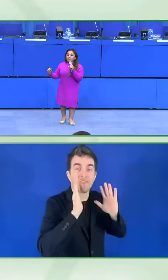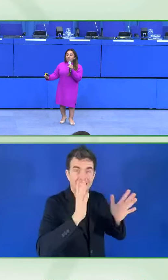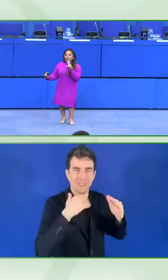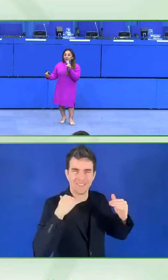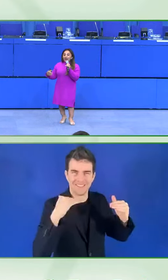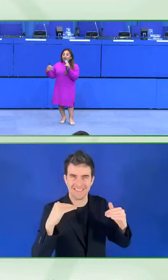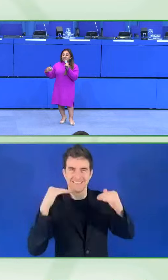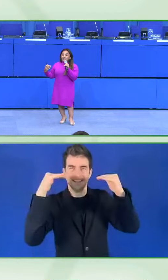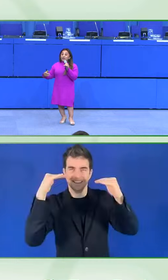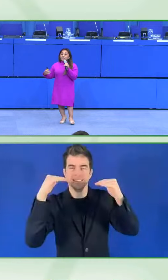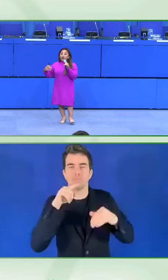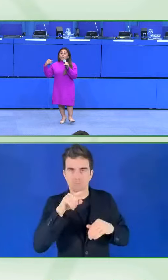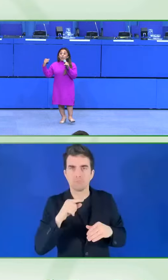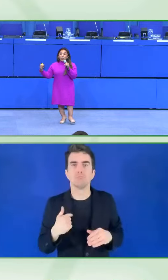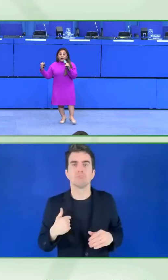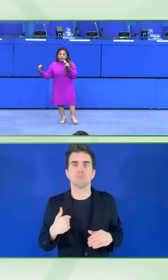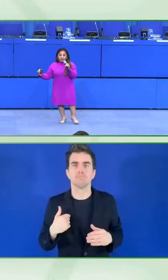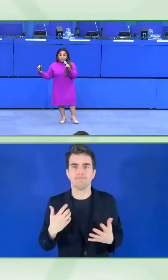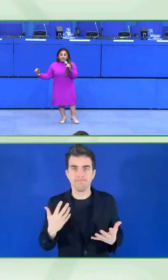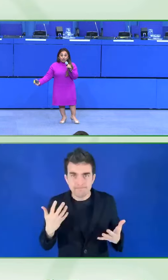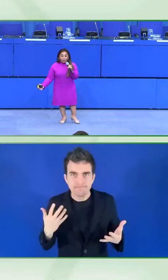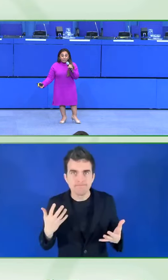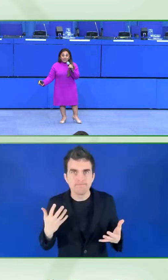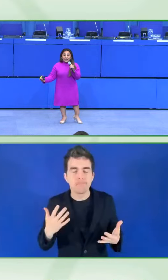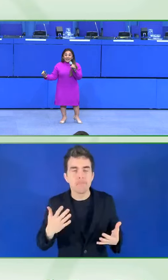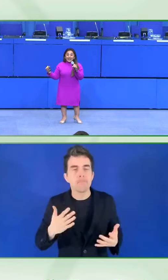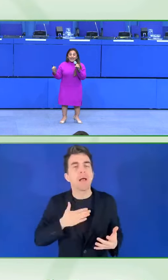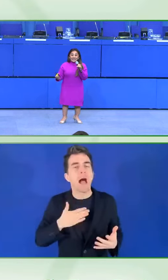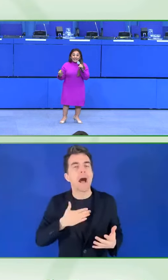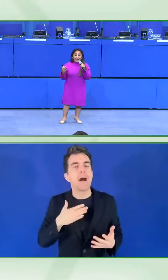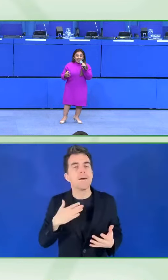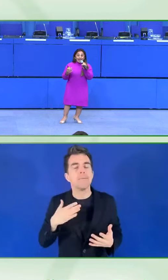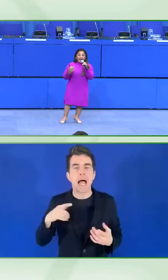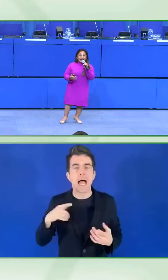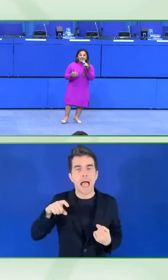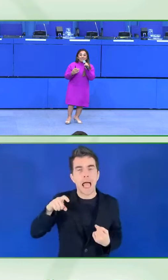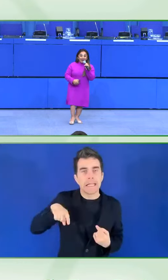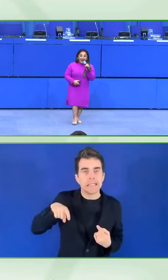able to. But there was a poignant moment for me when I was aged about nine and the teacher said